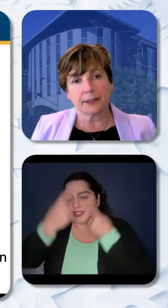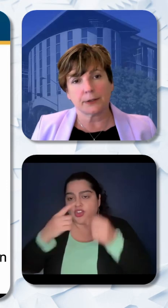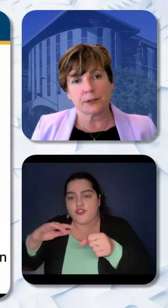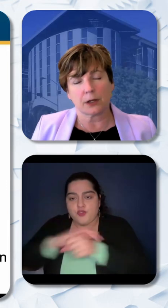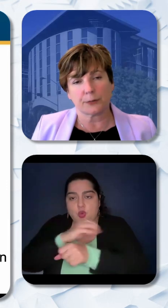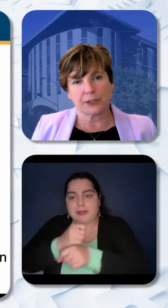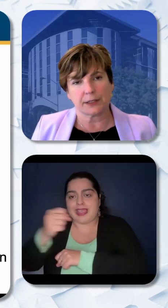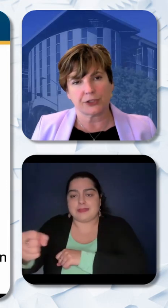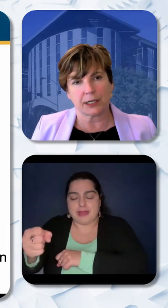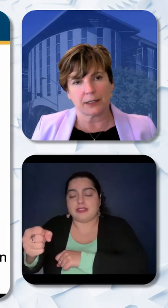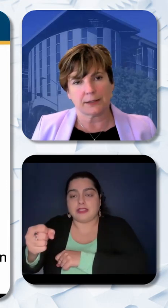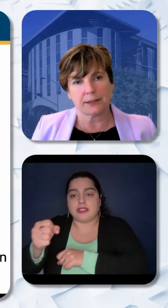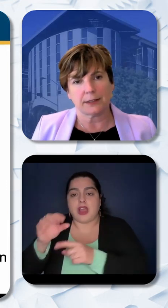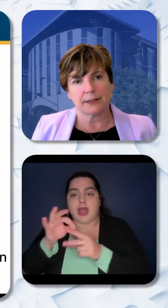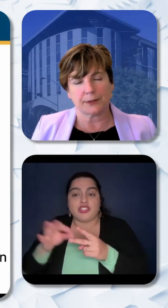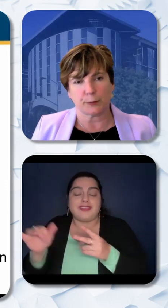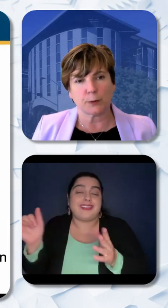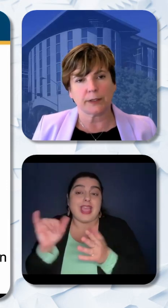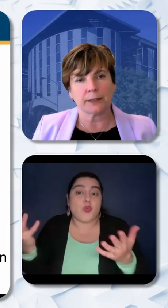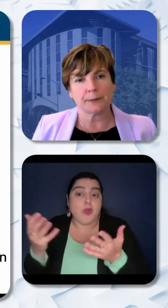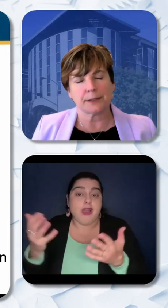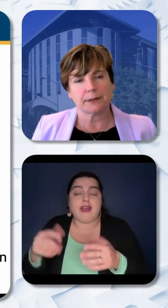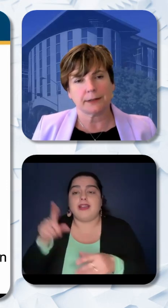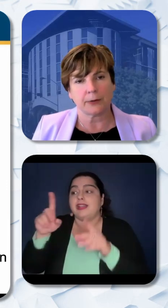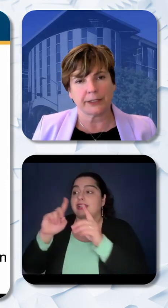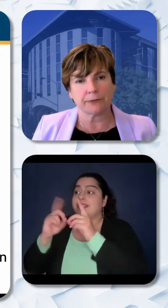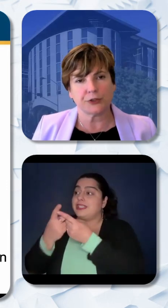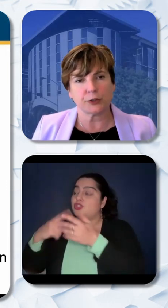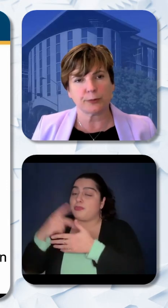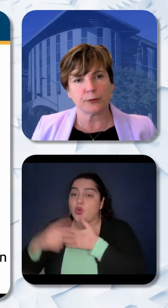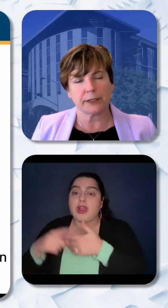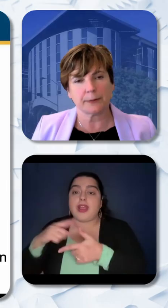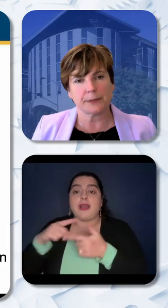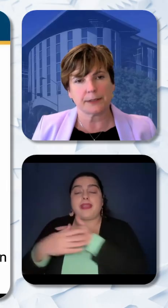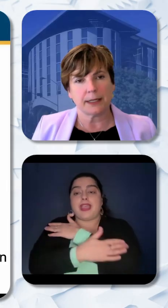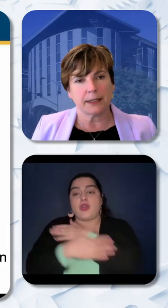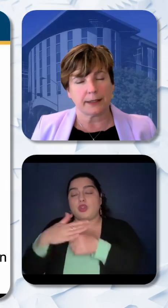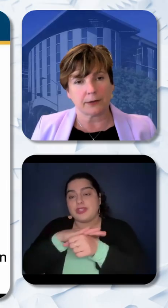That includes options such as district programs, county and regional programs, the